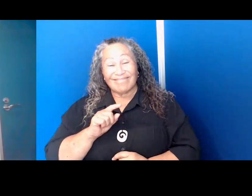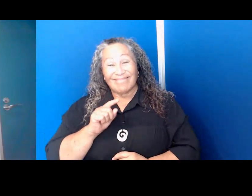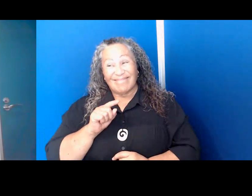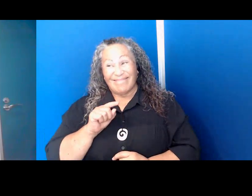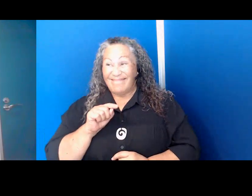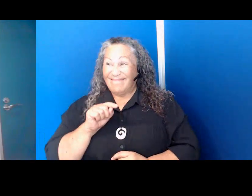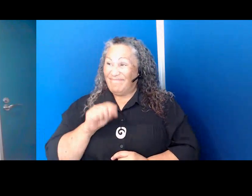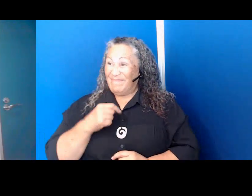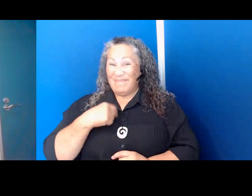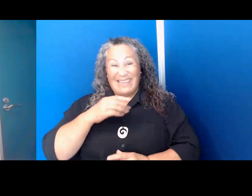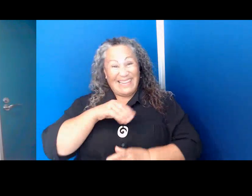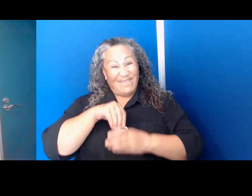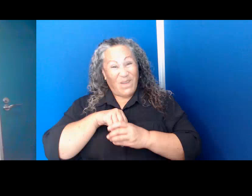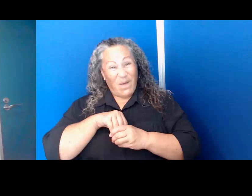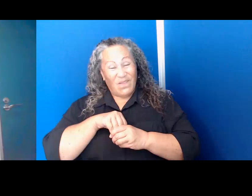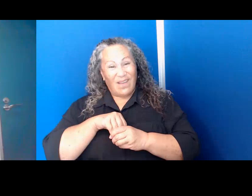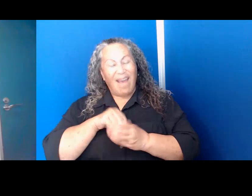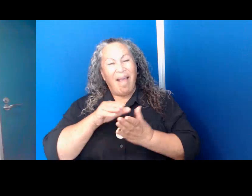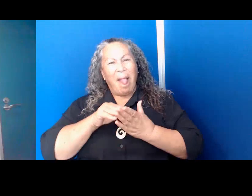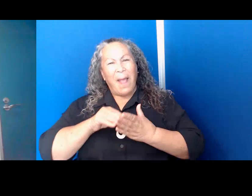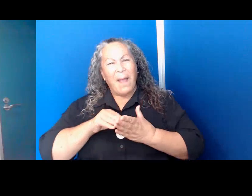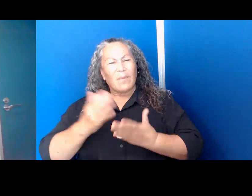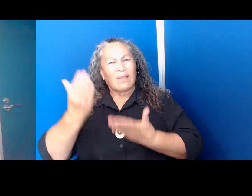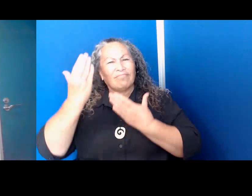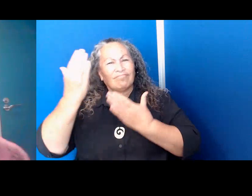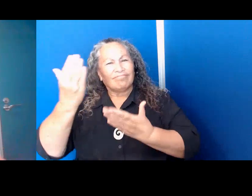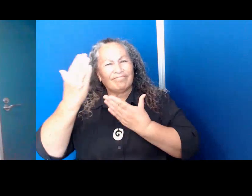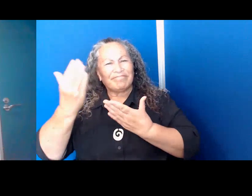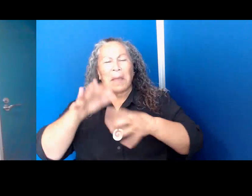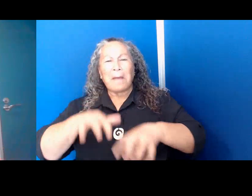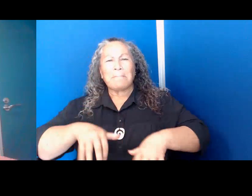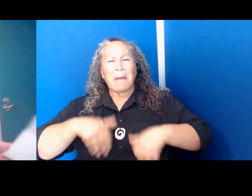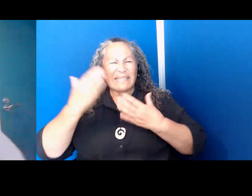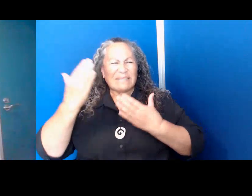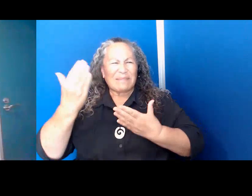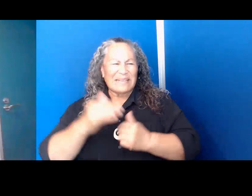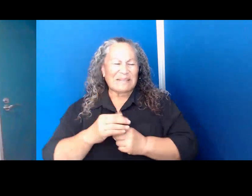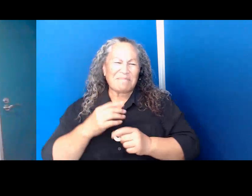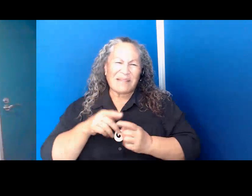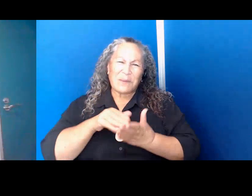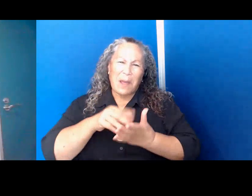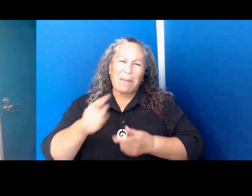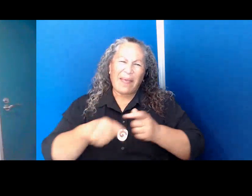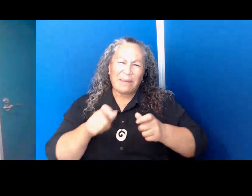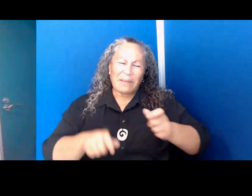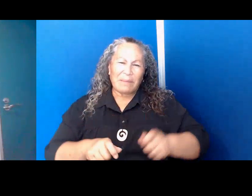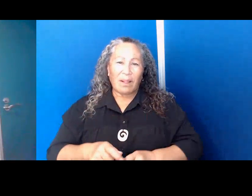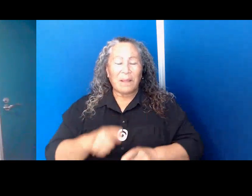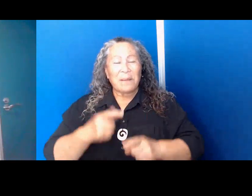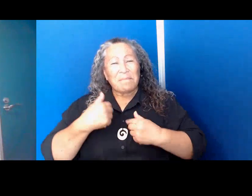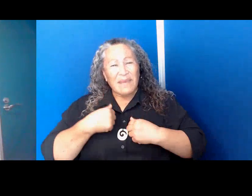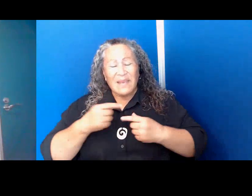public speaking with others as well. I'm blessed as well to be in this role.